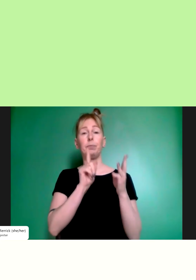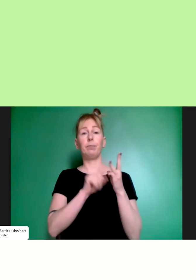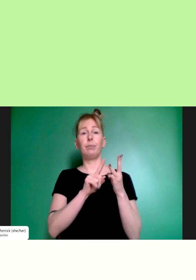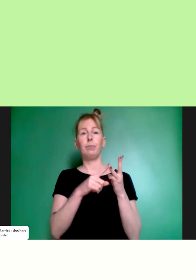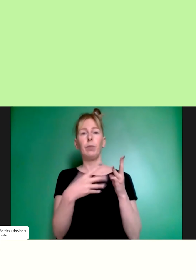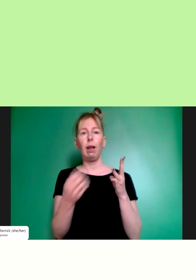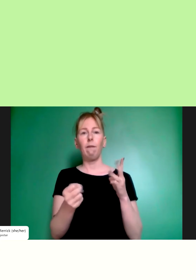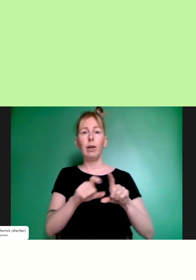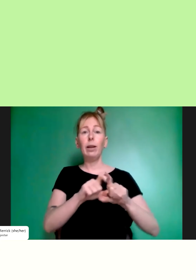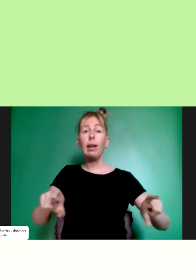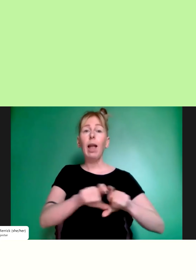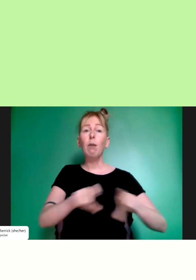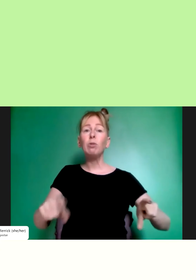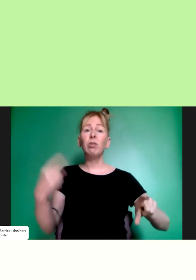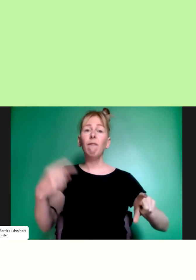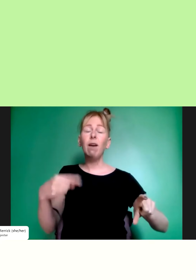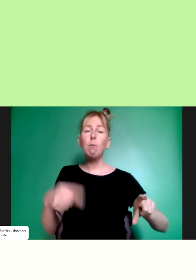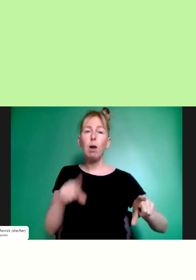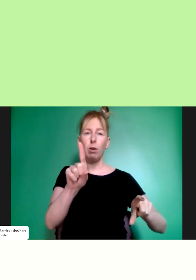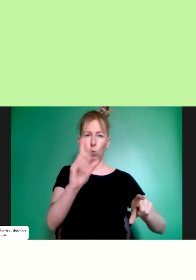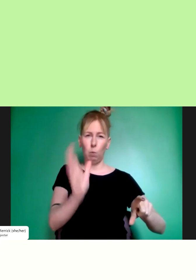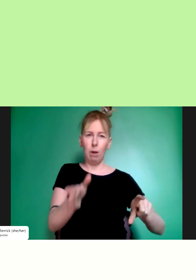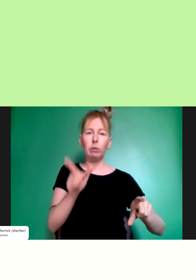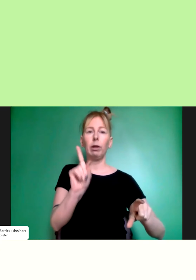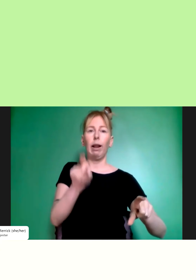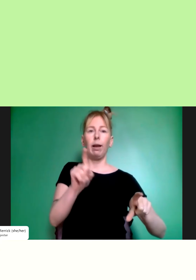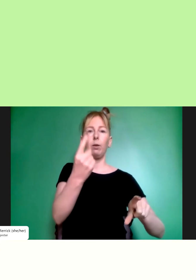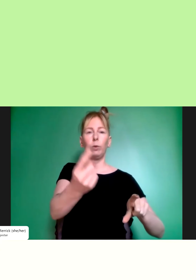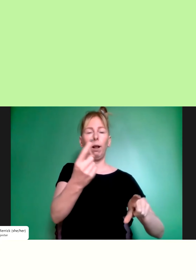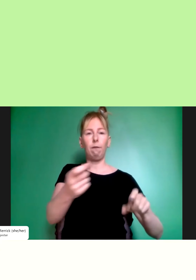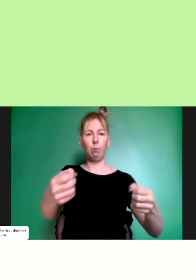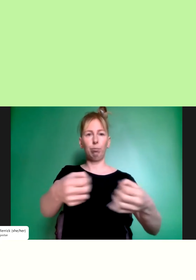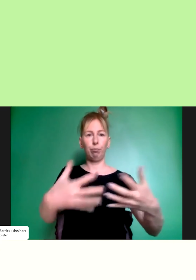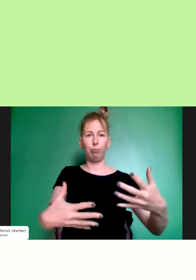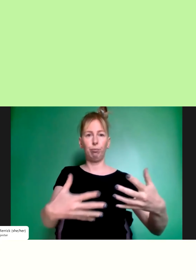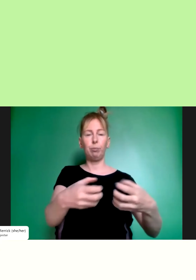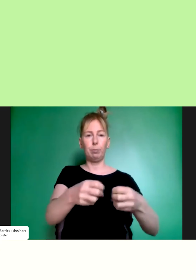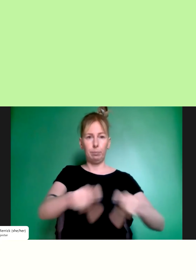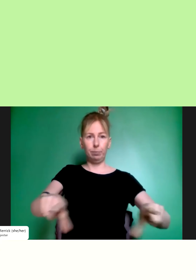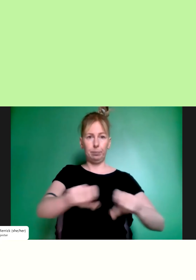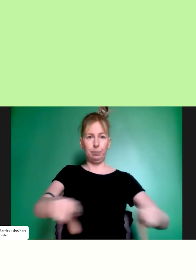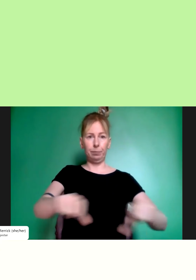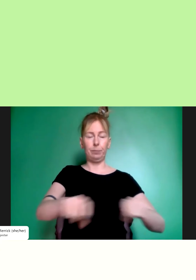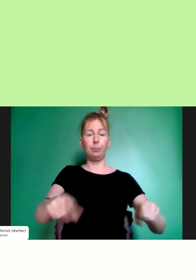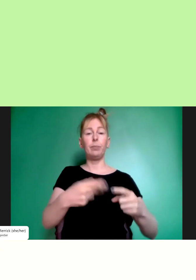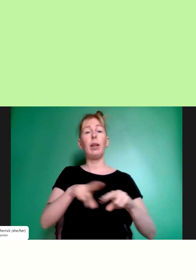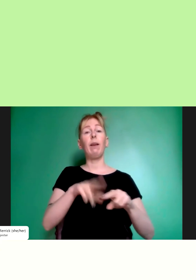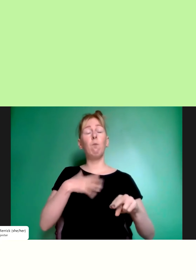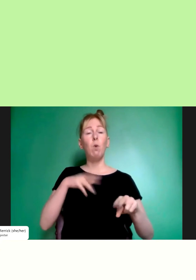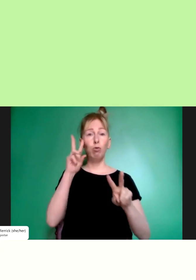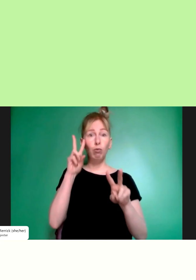And if you would like to read along or have any - or have access to a live transcript,